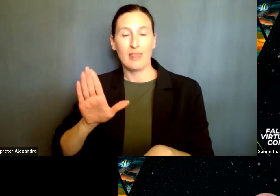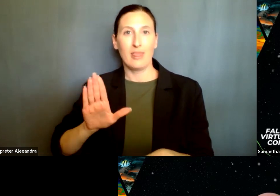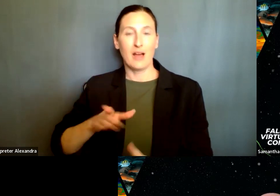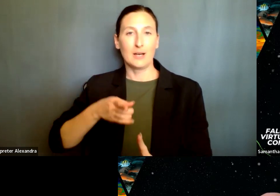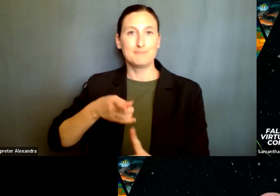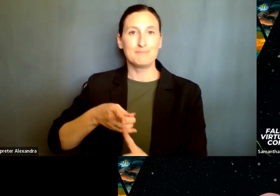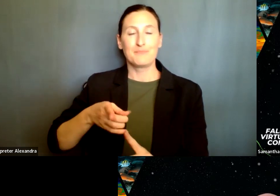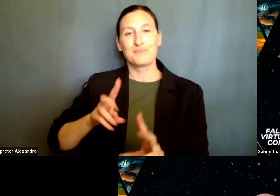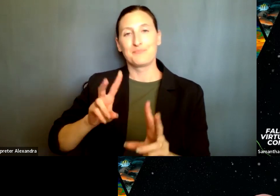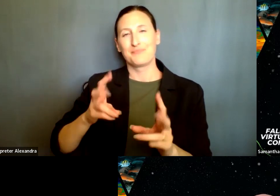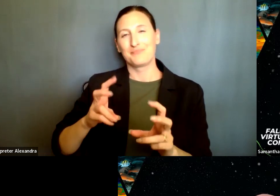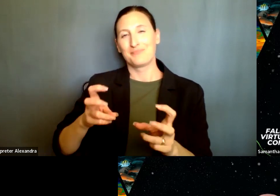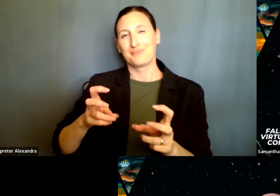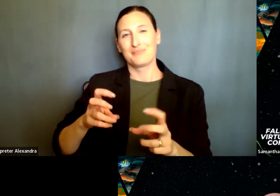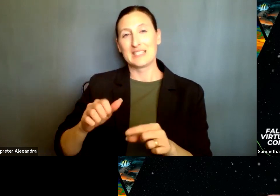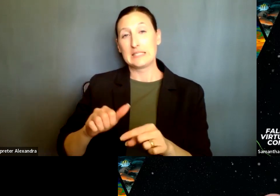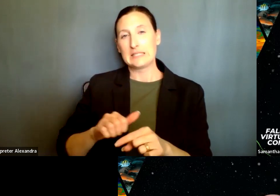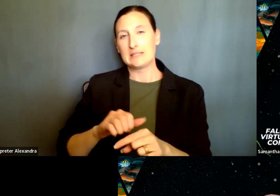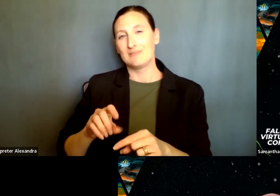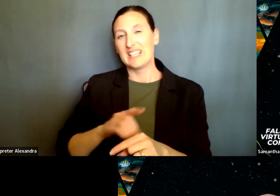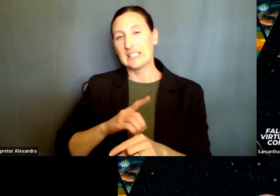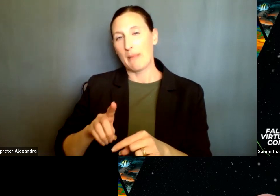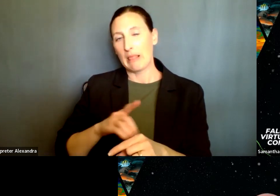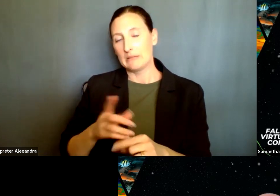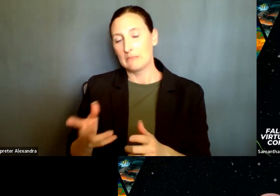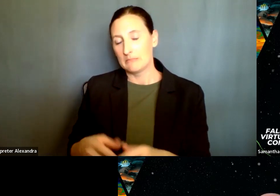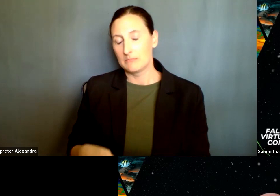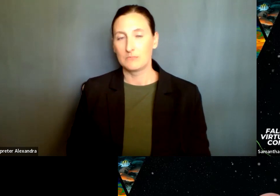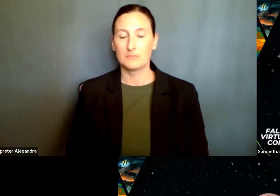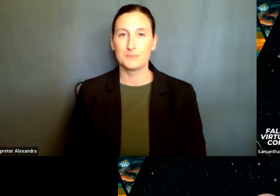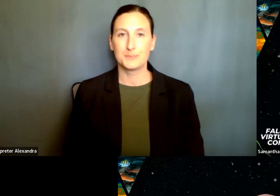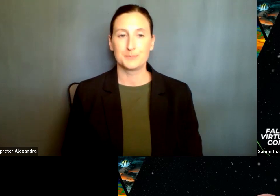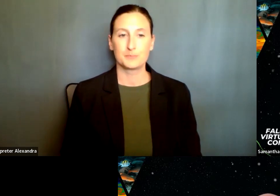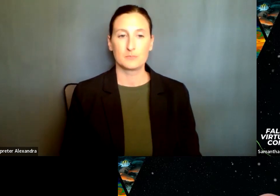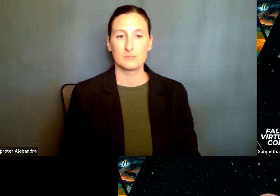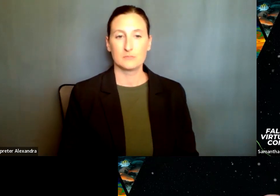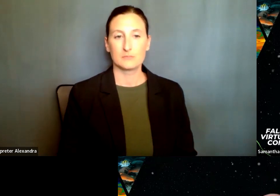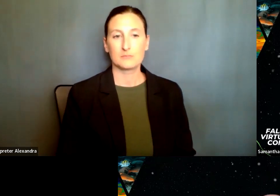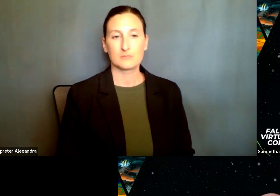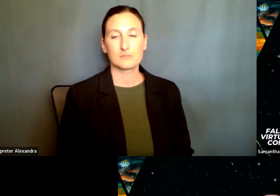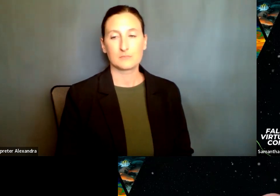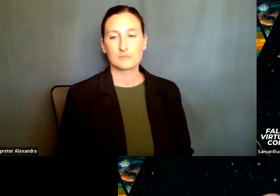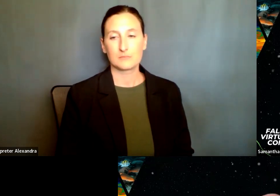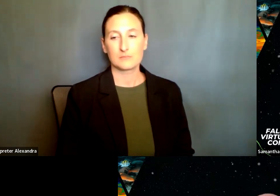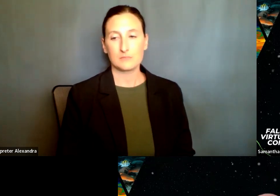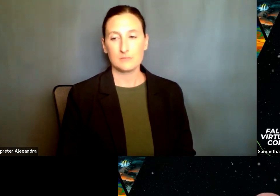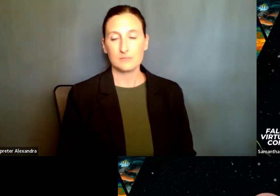MPS that is going to get the proposal. Again, there would need to be some focus.